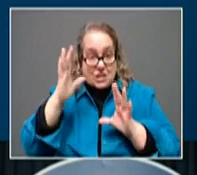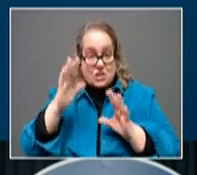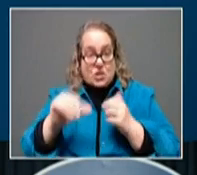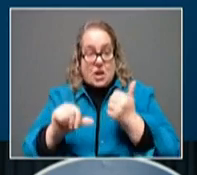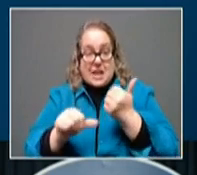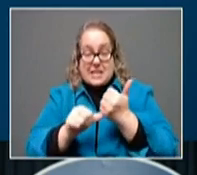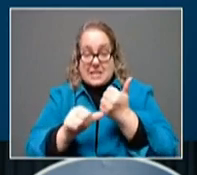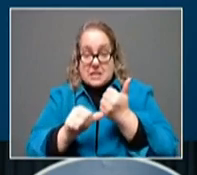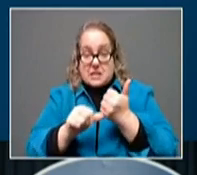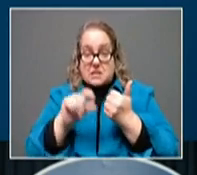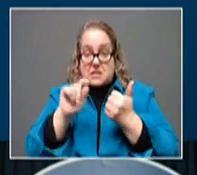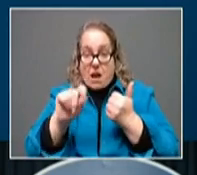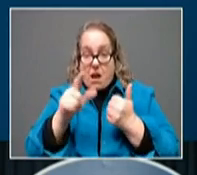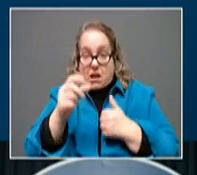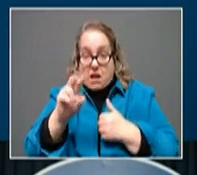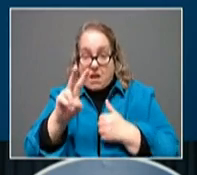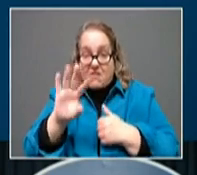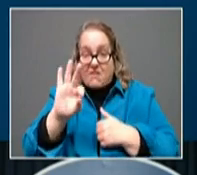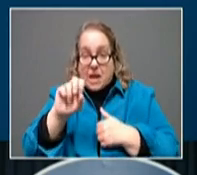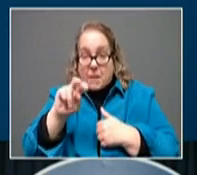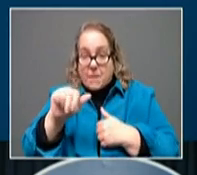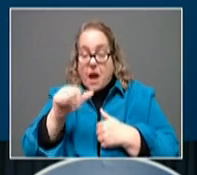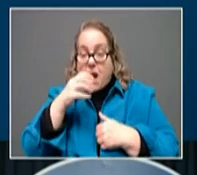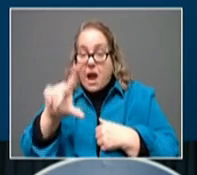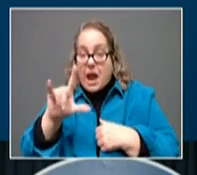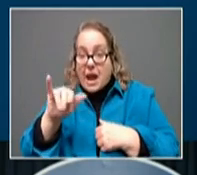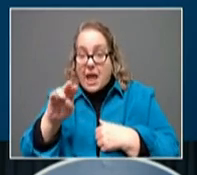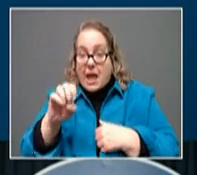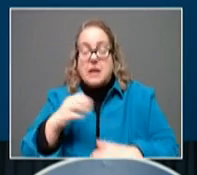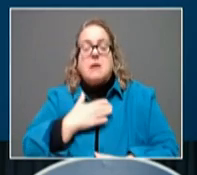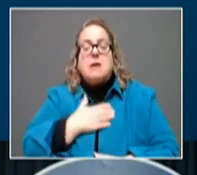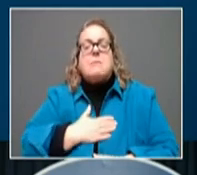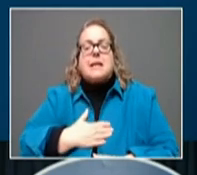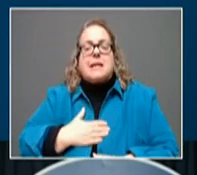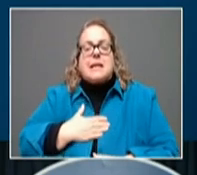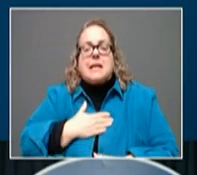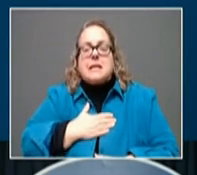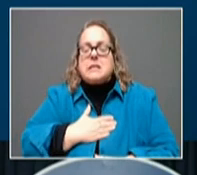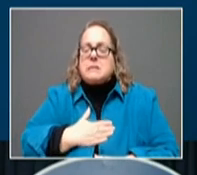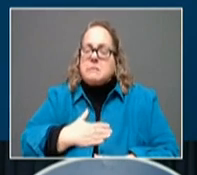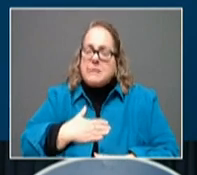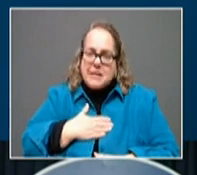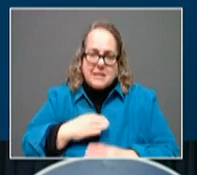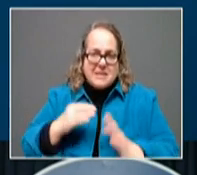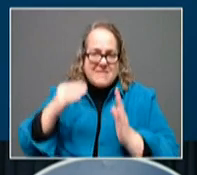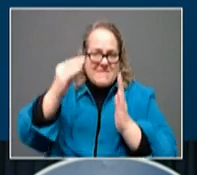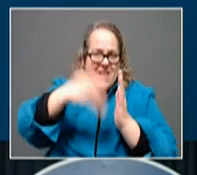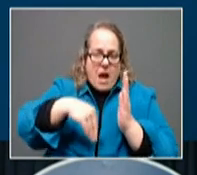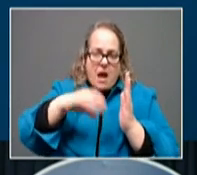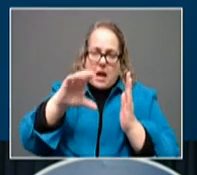Just please please file a claim. So many other forms of help are tied to